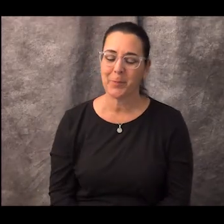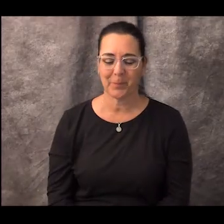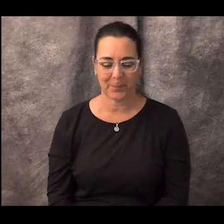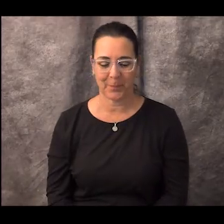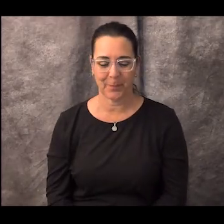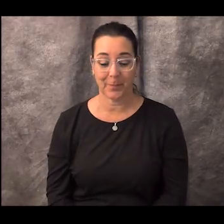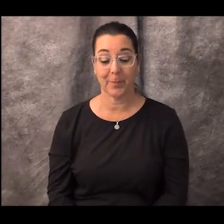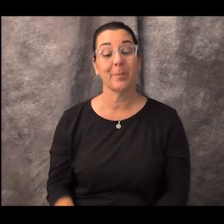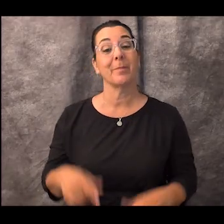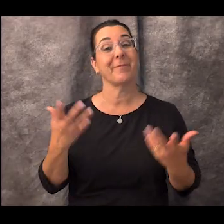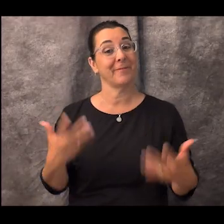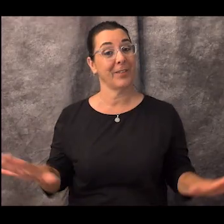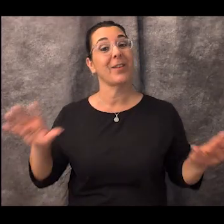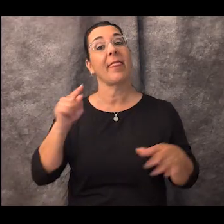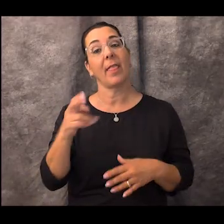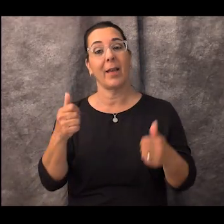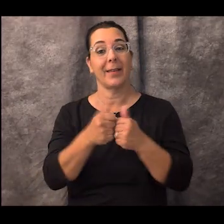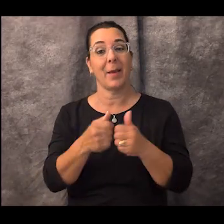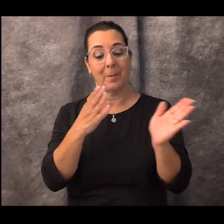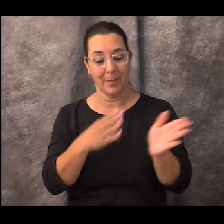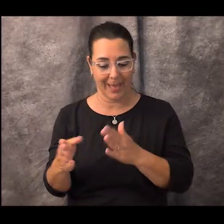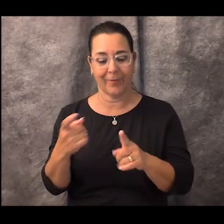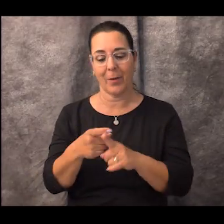This has been The Game Plan, a production of Disability Rights California.